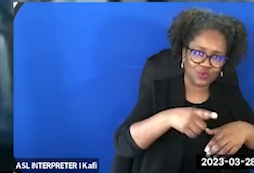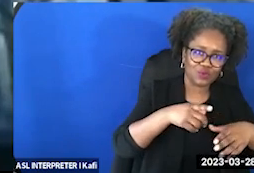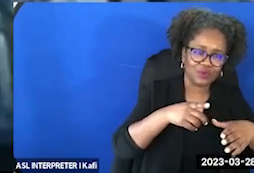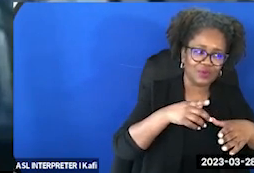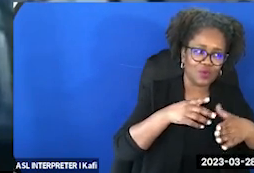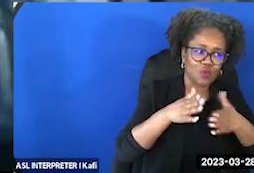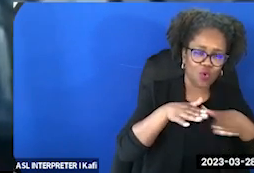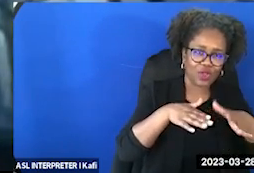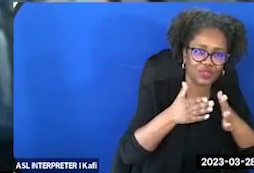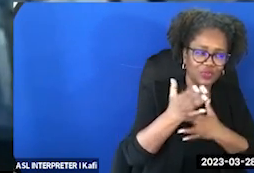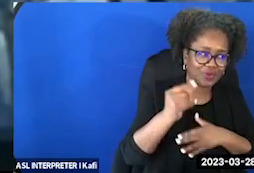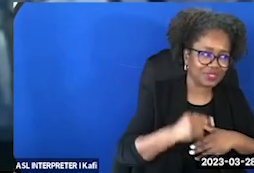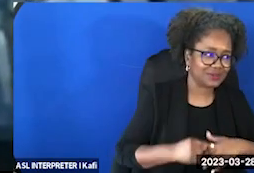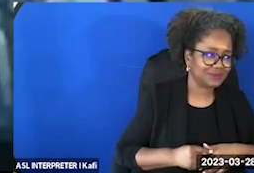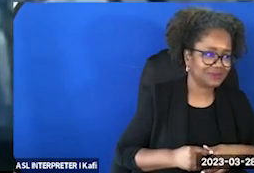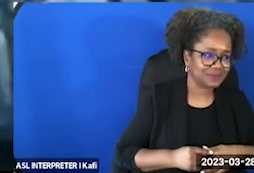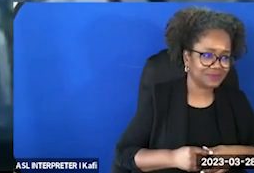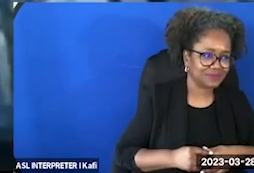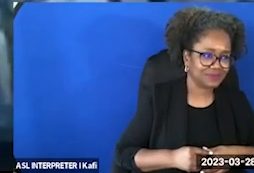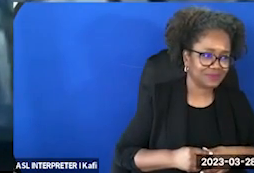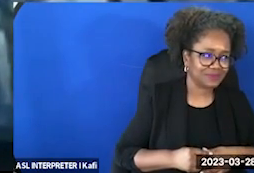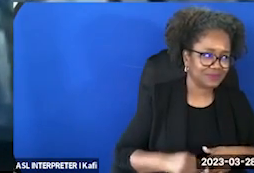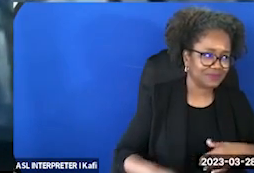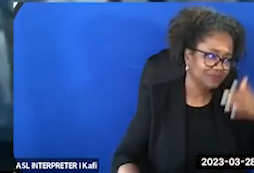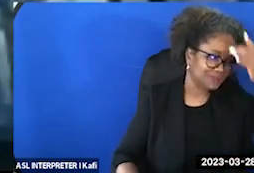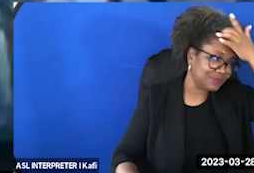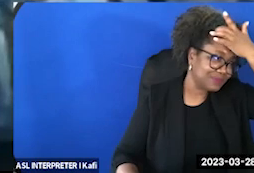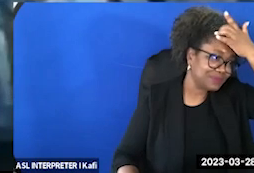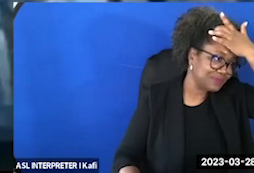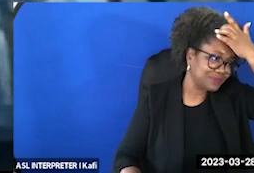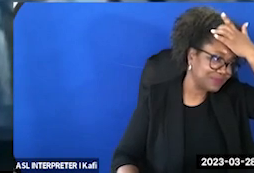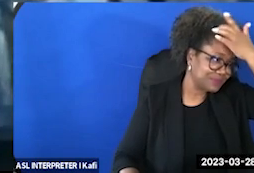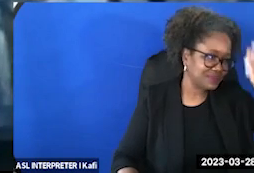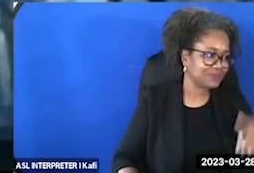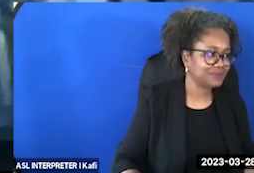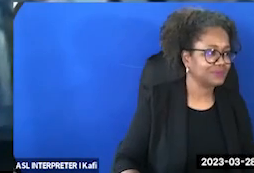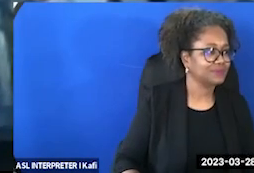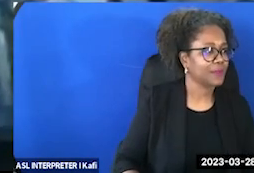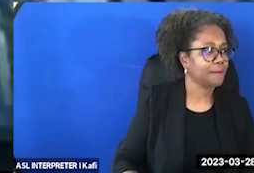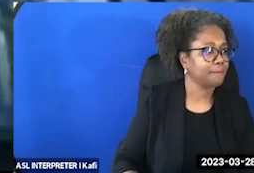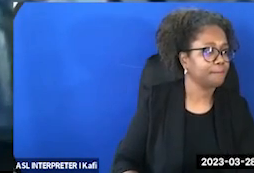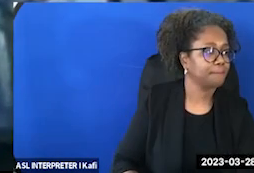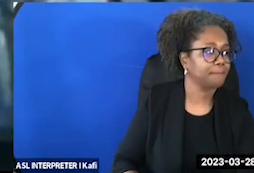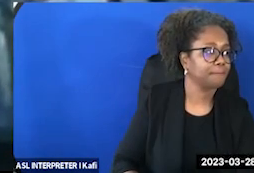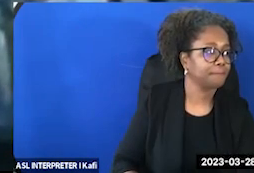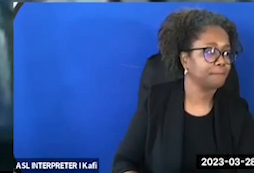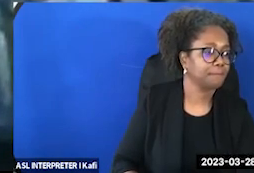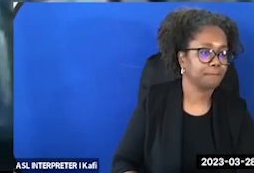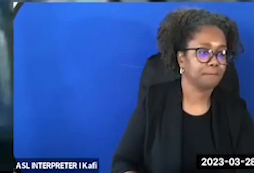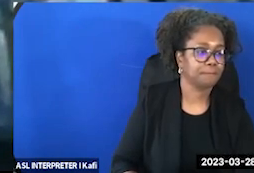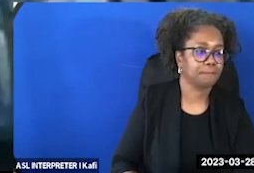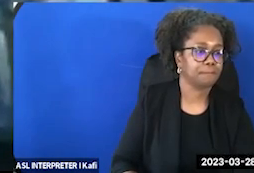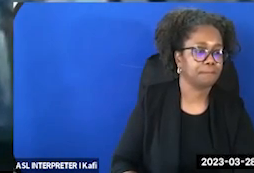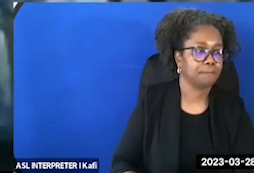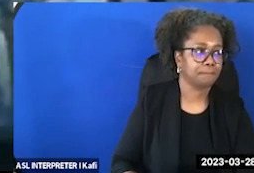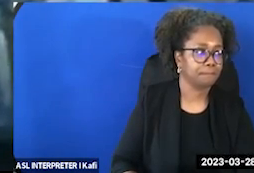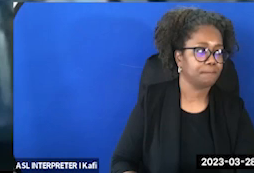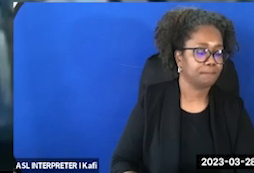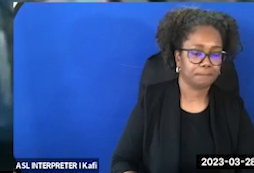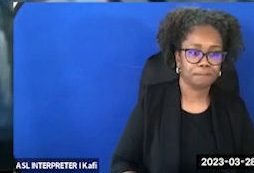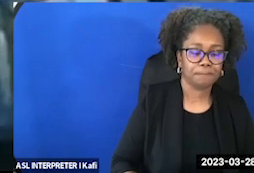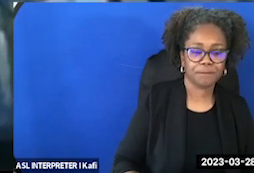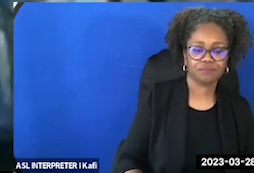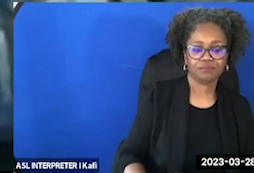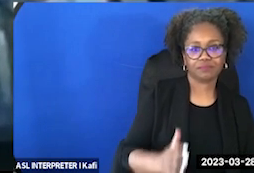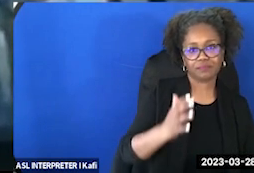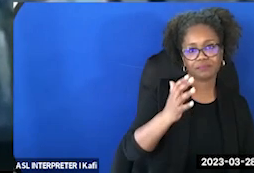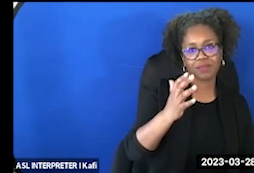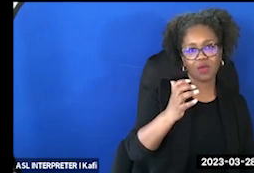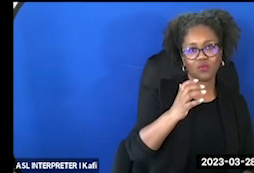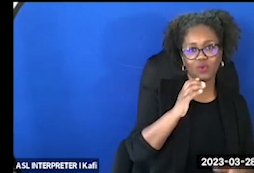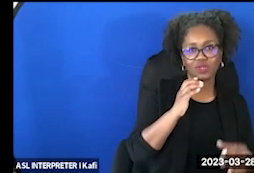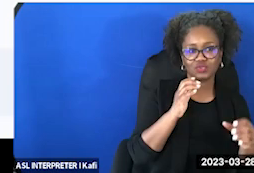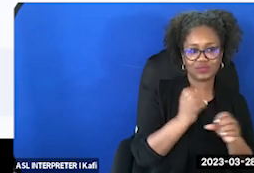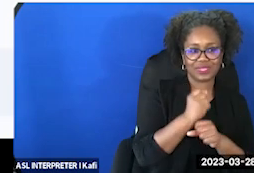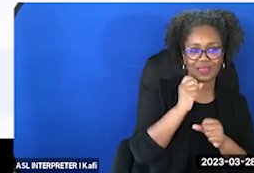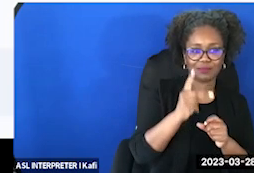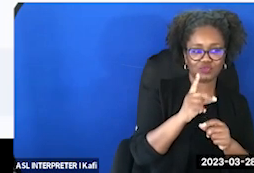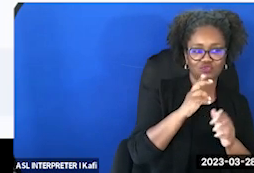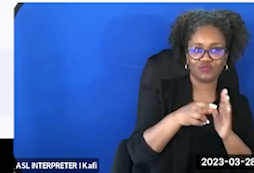Kimberly: I do want to take this time. There were some questions that were sent ahead of the call that i'd like to host to you